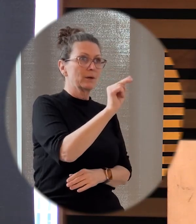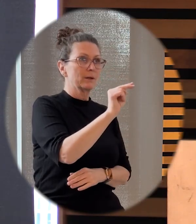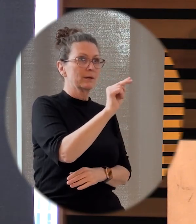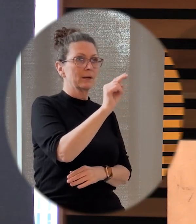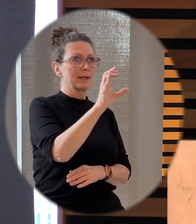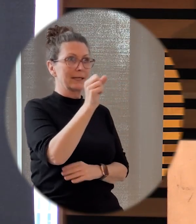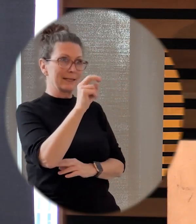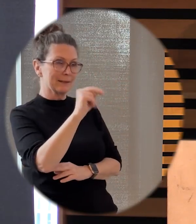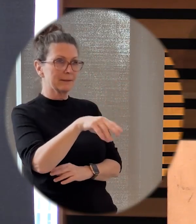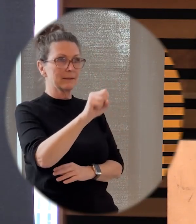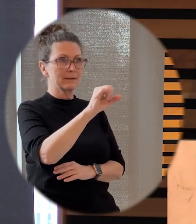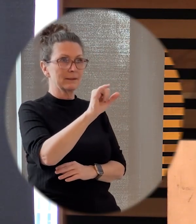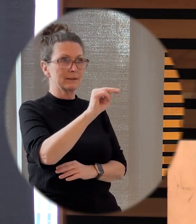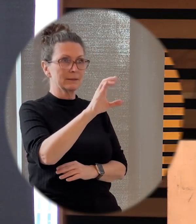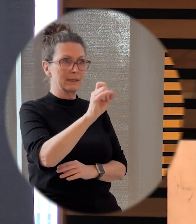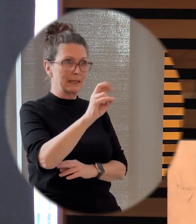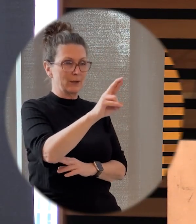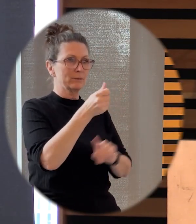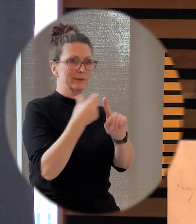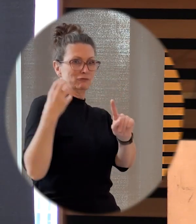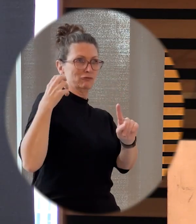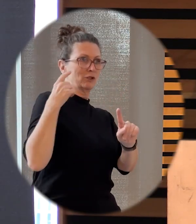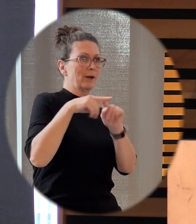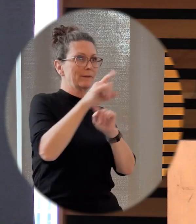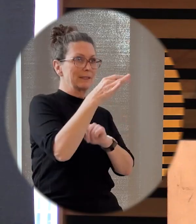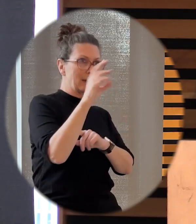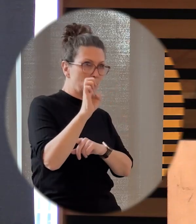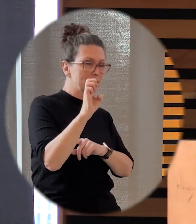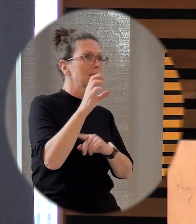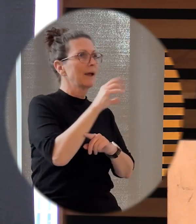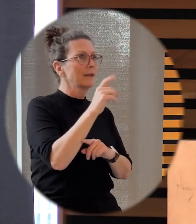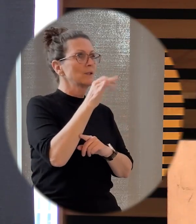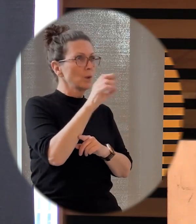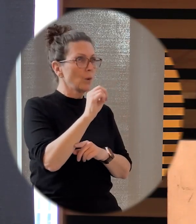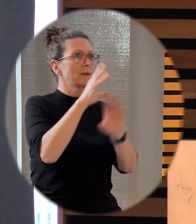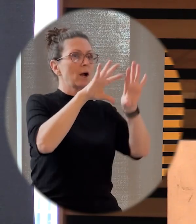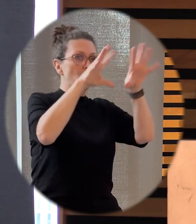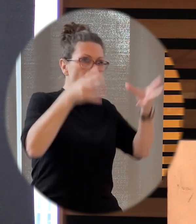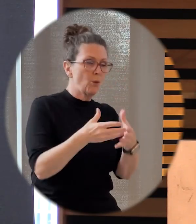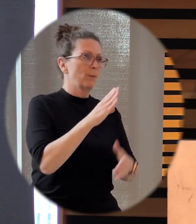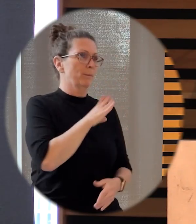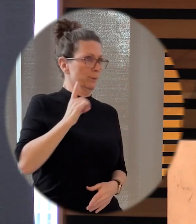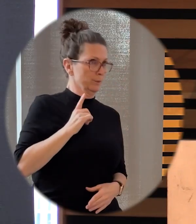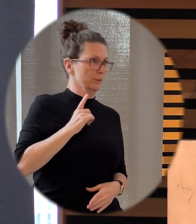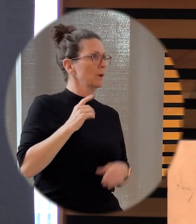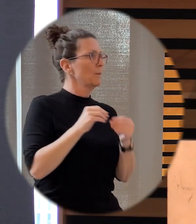Sinclair, chair of Deloitte Canada in Chile and a member of the Deloitte Global Board. For more